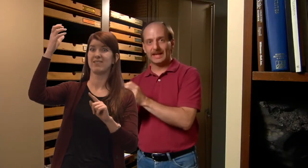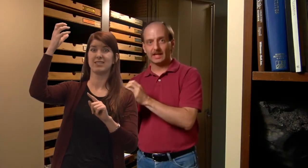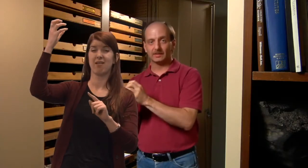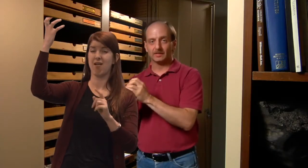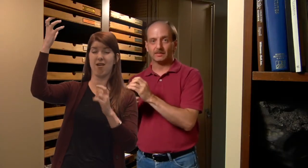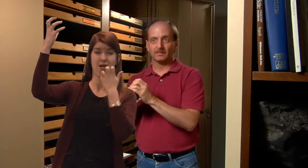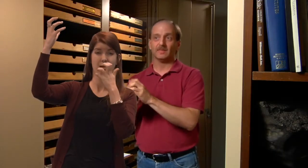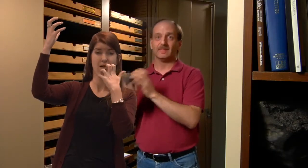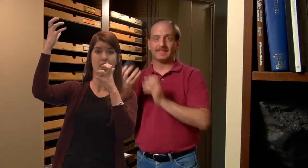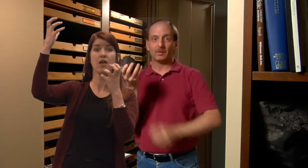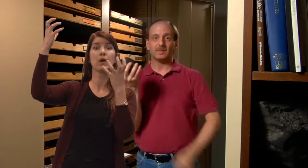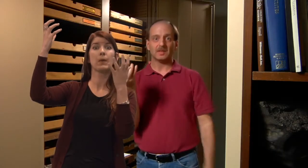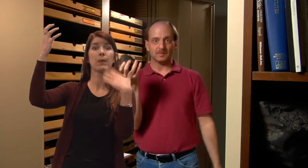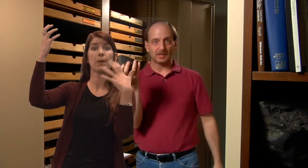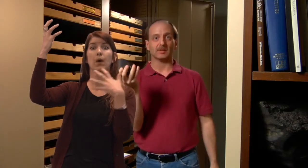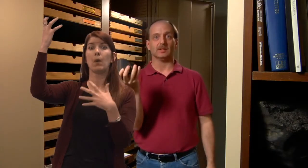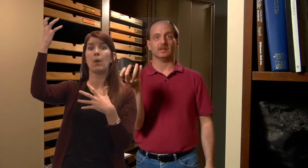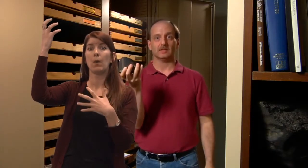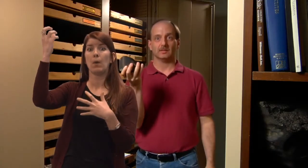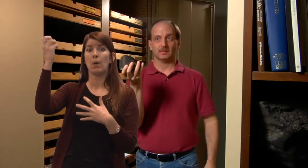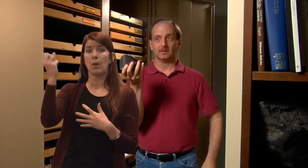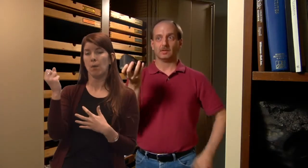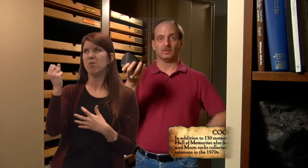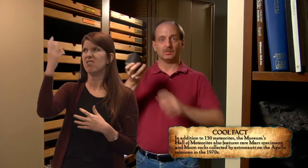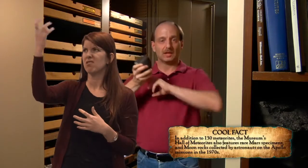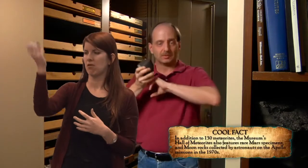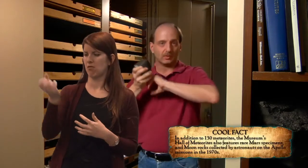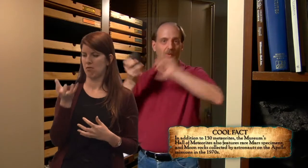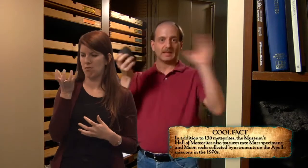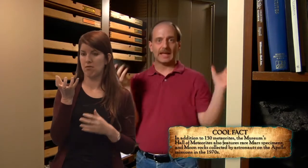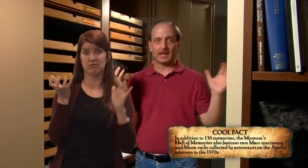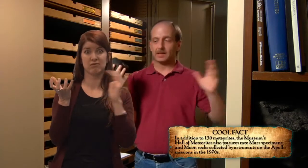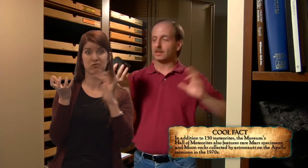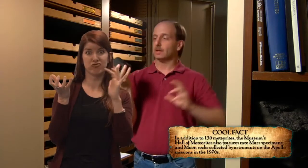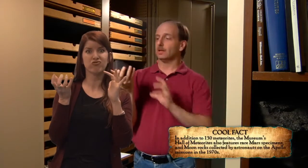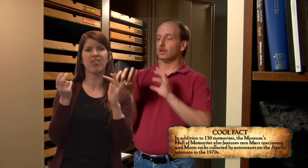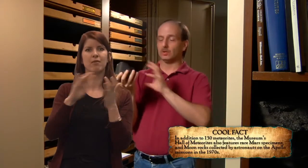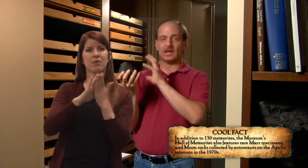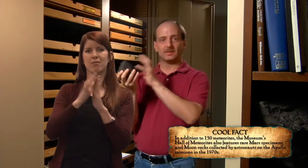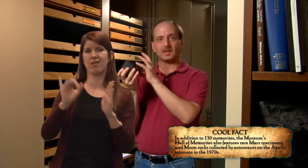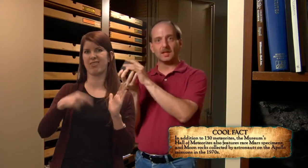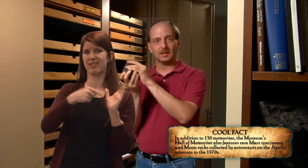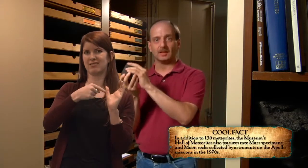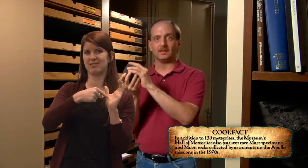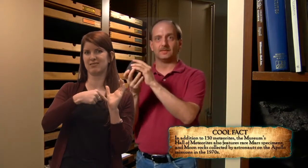in your hand, that would be this meteorite. So you've gotten rid of all the gas and all you have is the solid left,